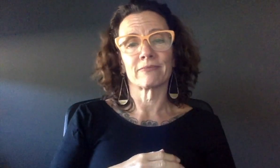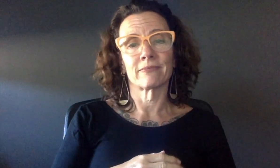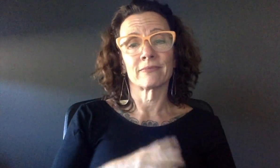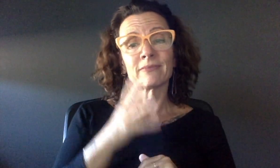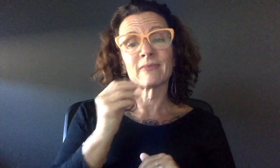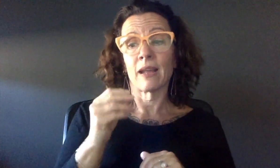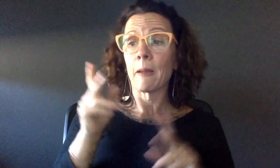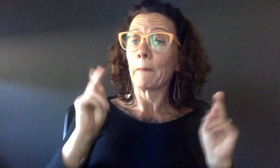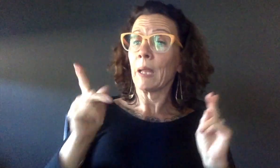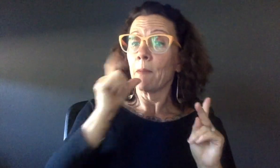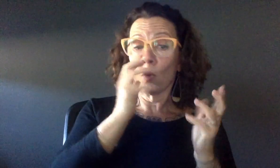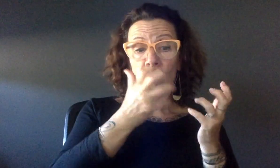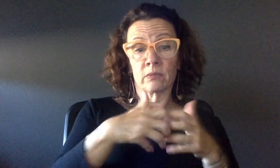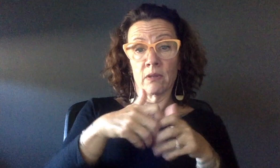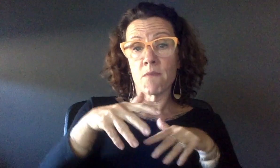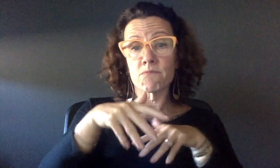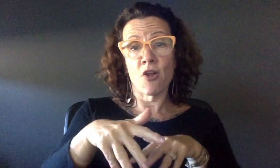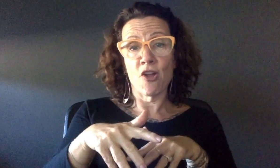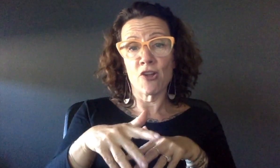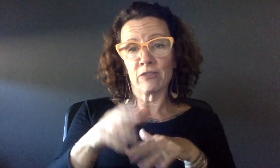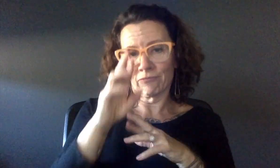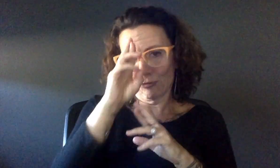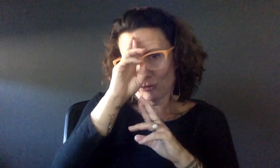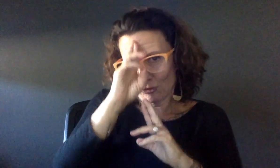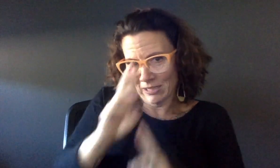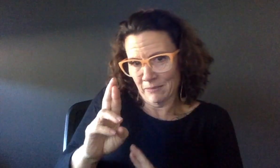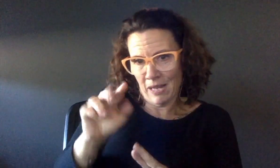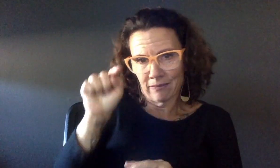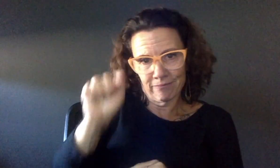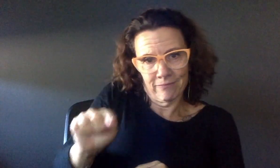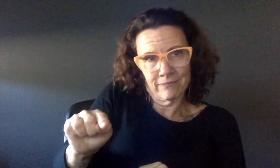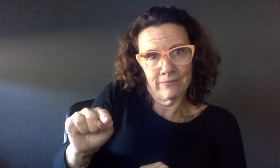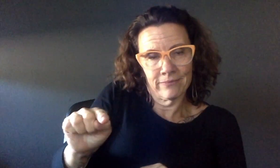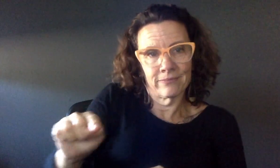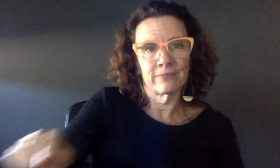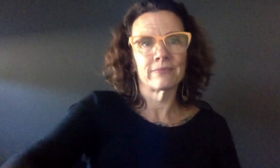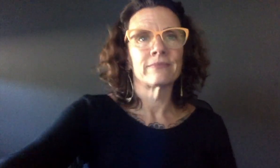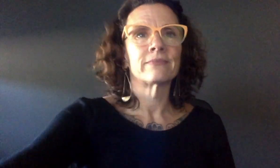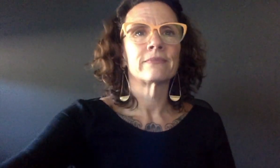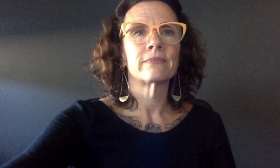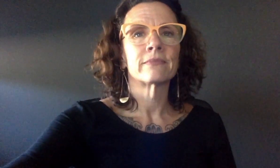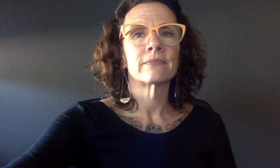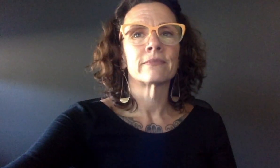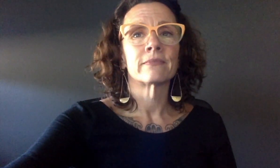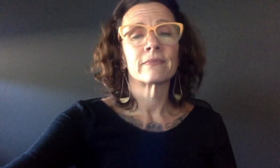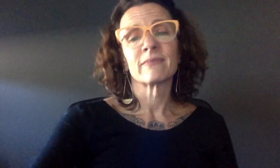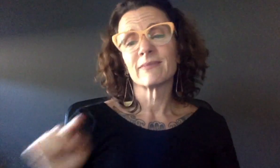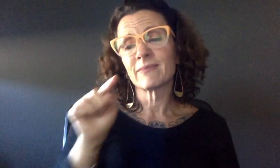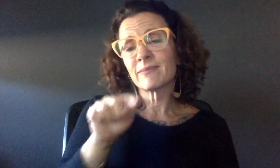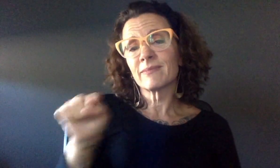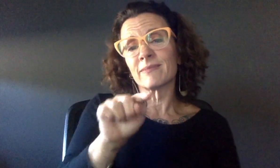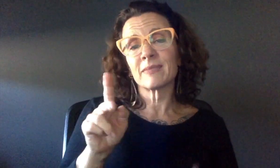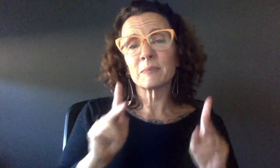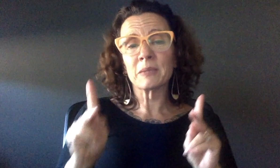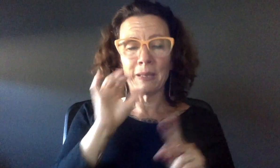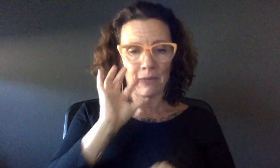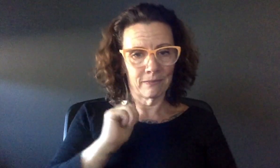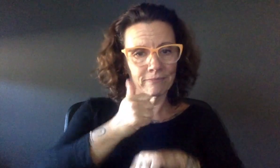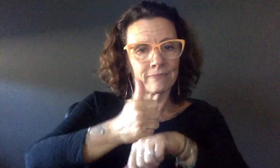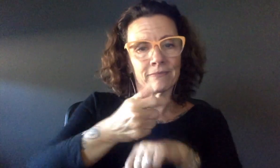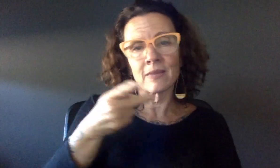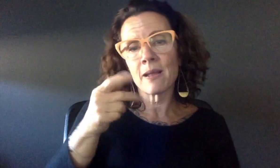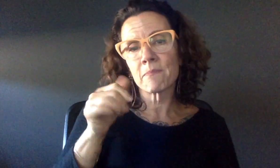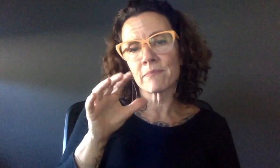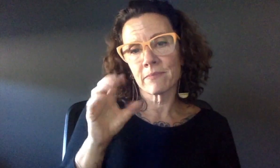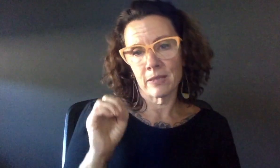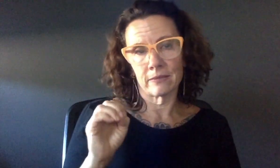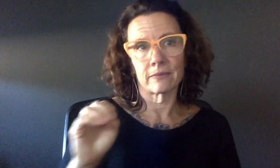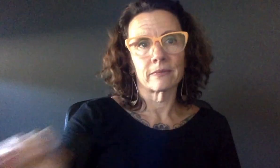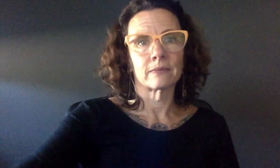and that the march intends to respect their pace.